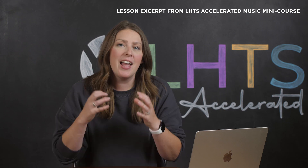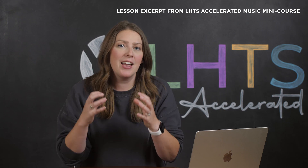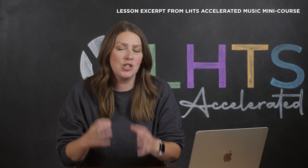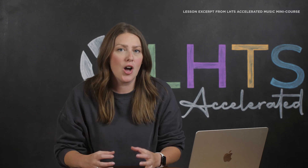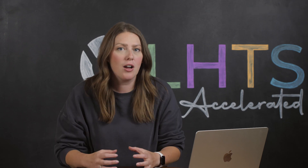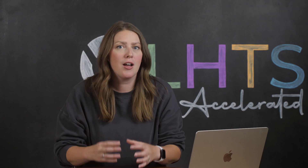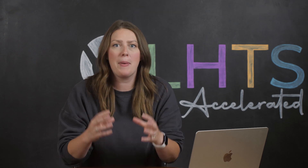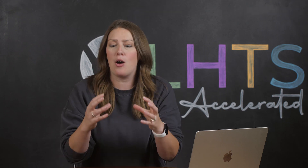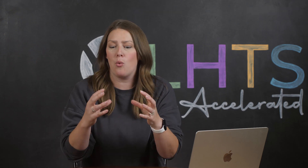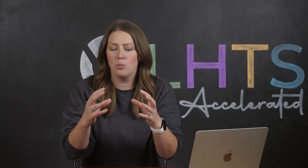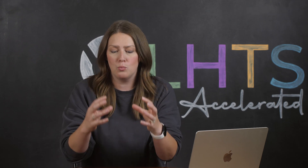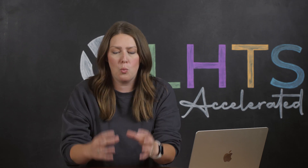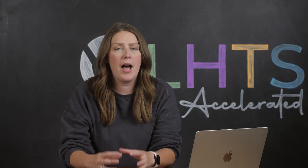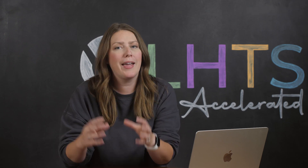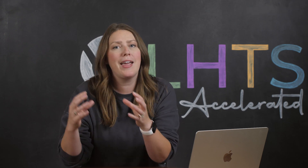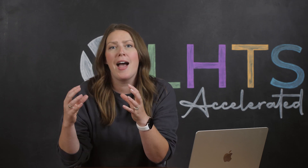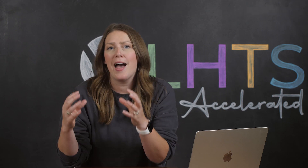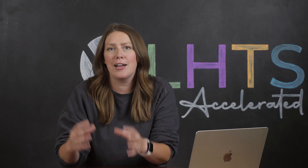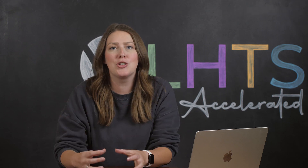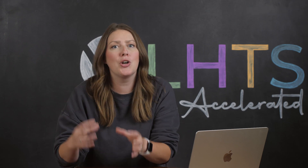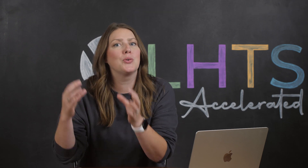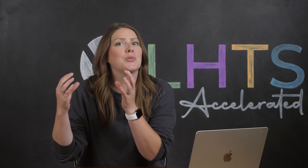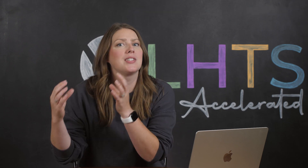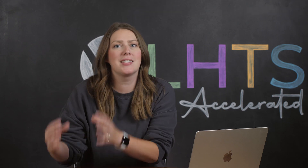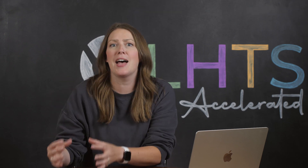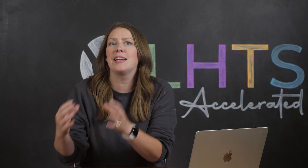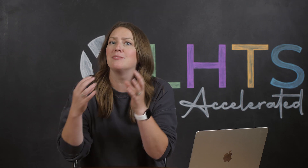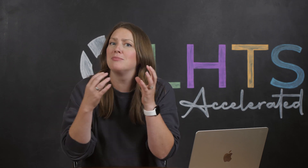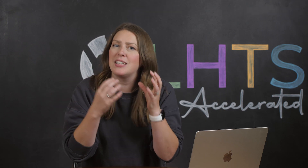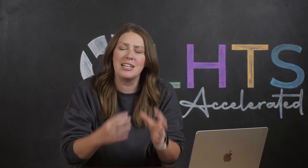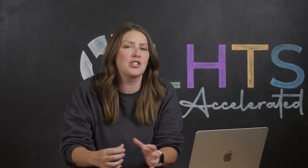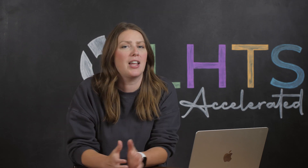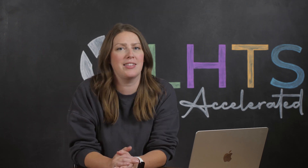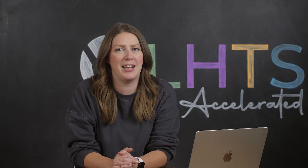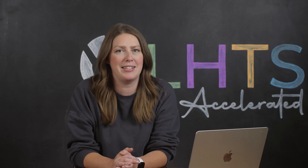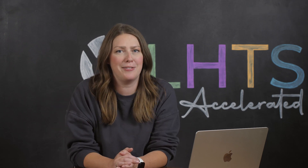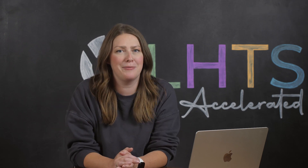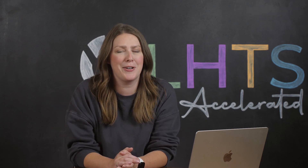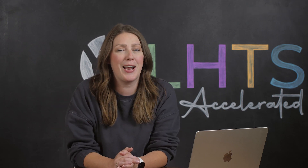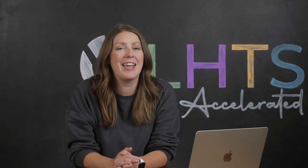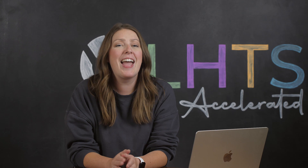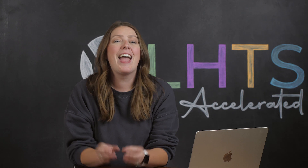and talk about why I chose to sign each line that I did. All right.